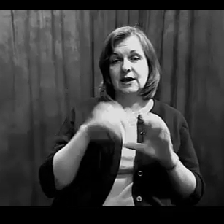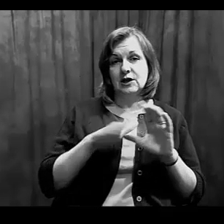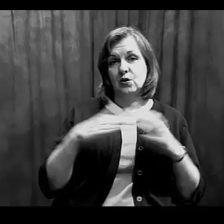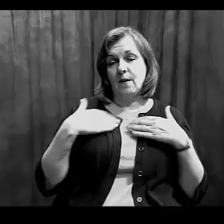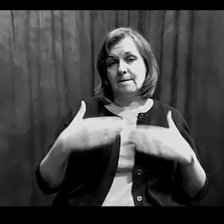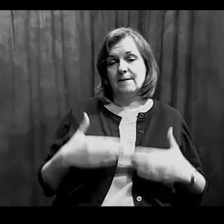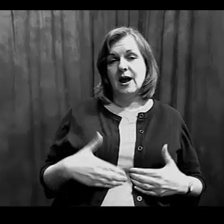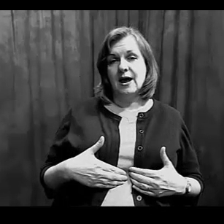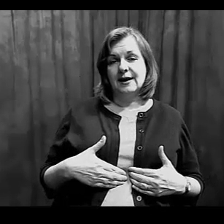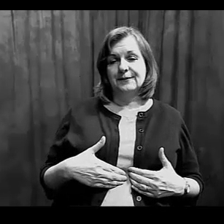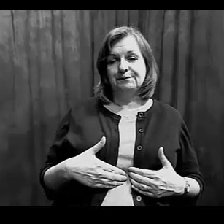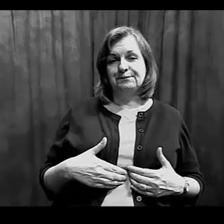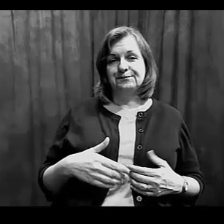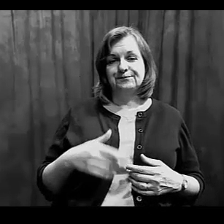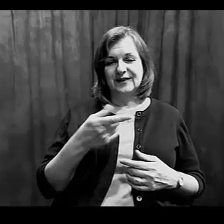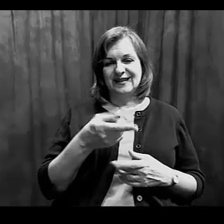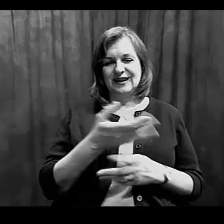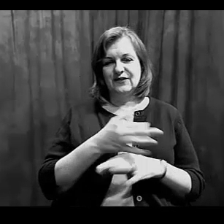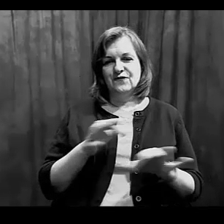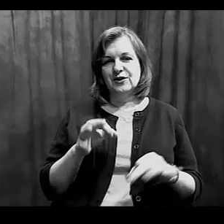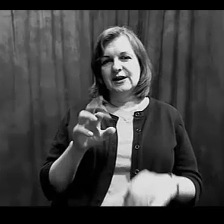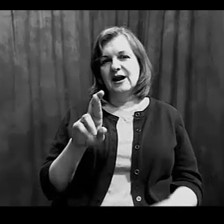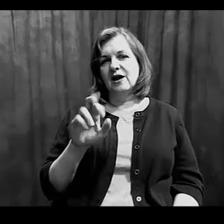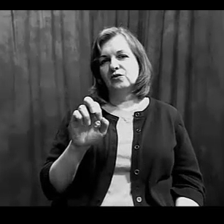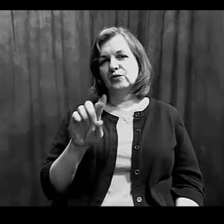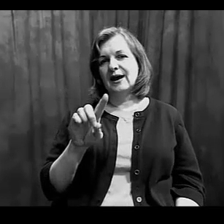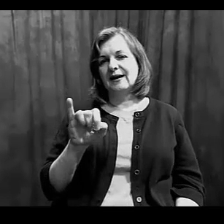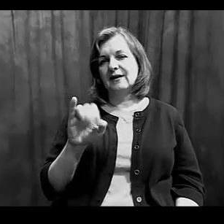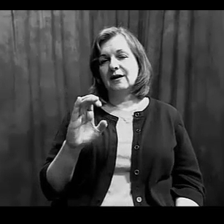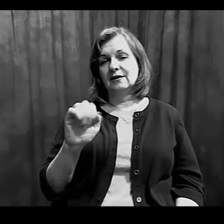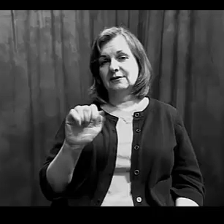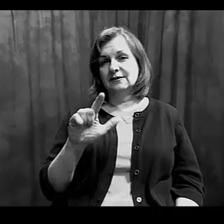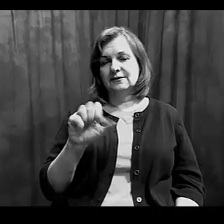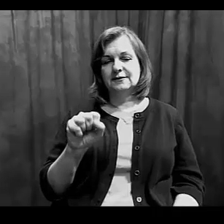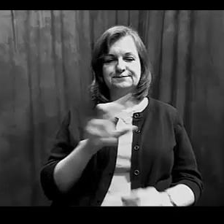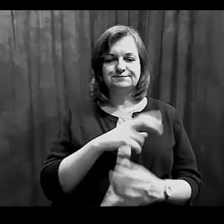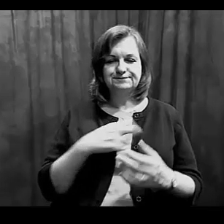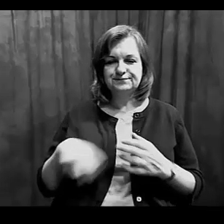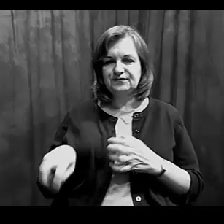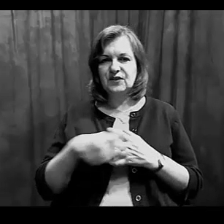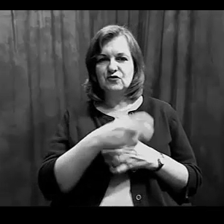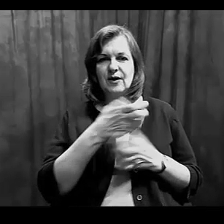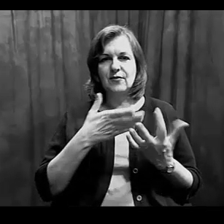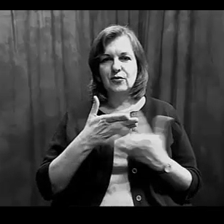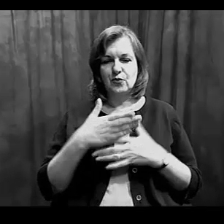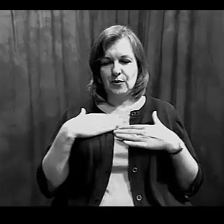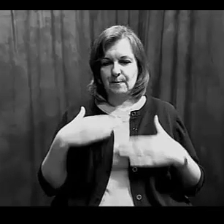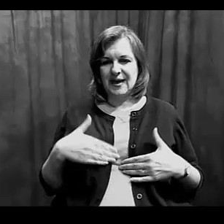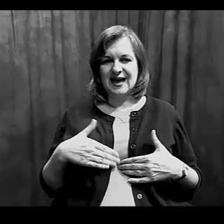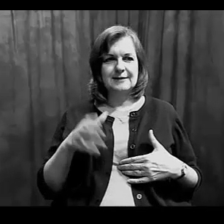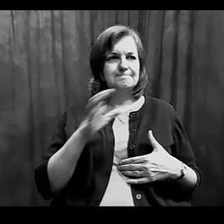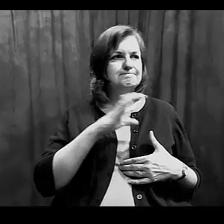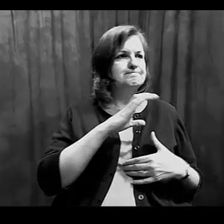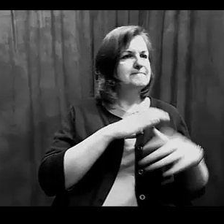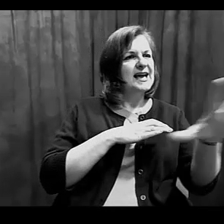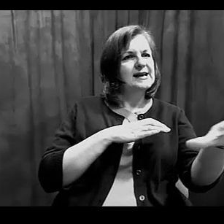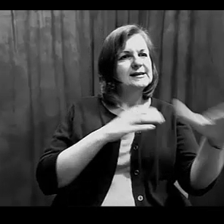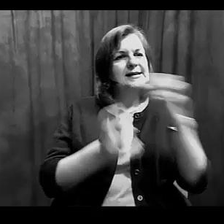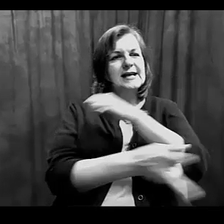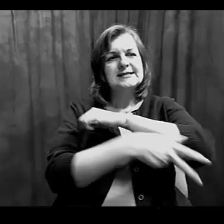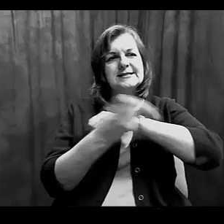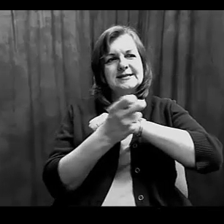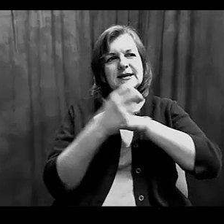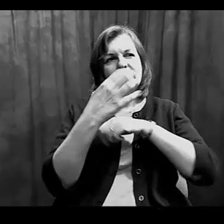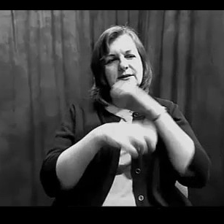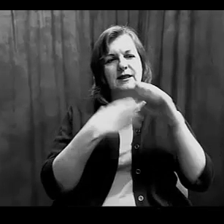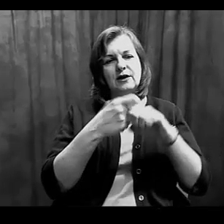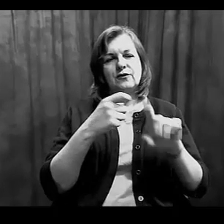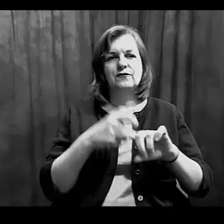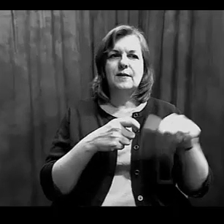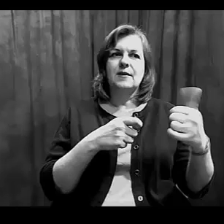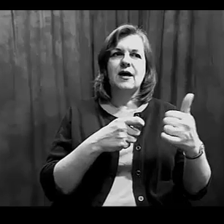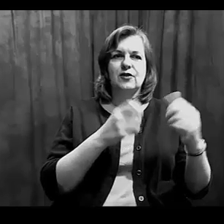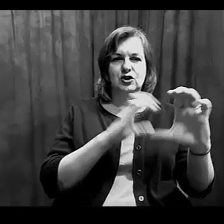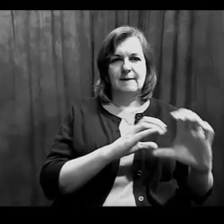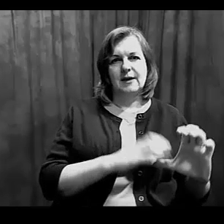these free radicals will actually move around your body and steal electrons from the compounds that make you up!